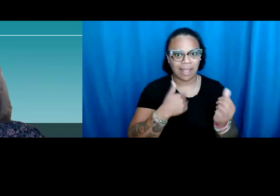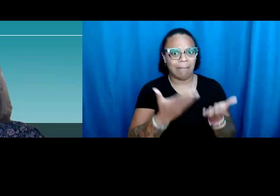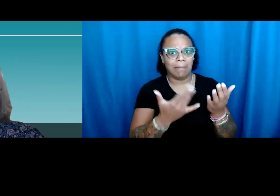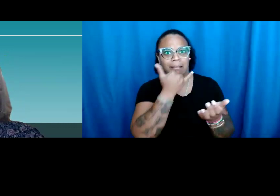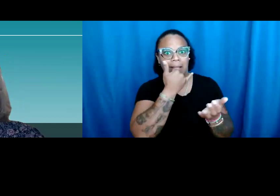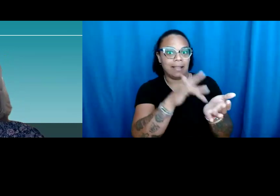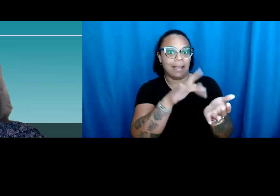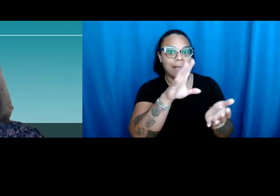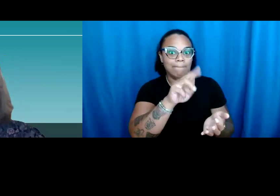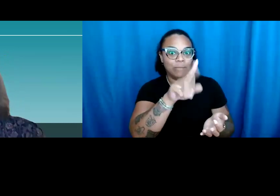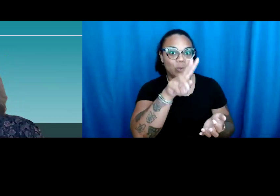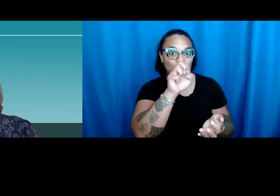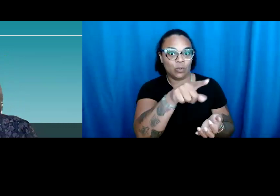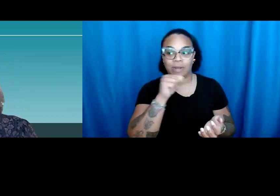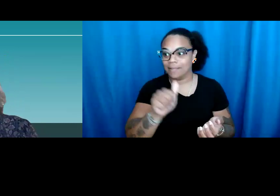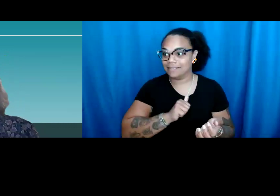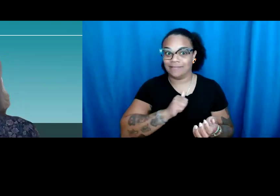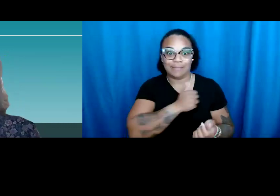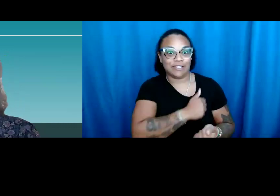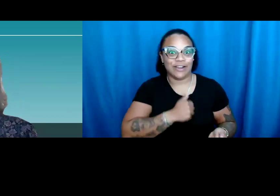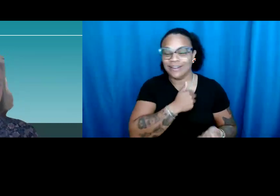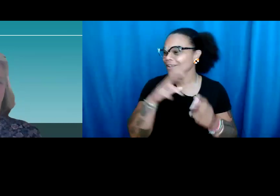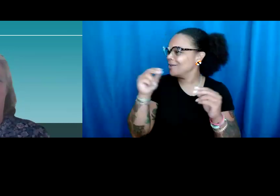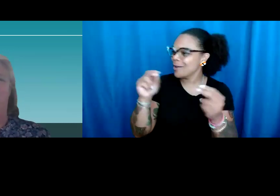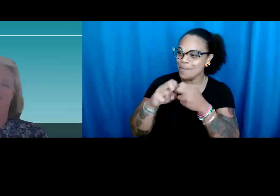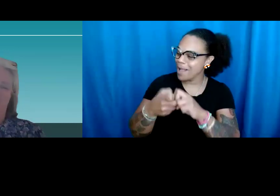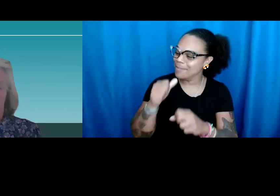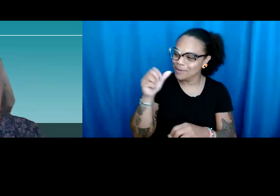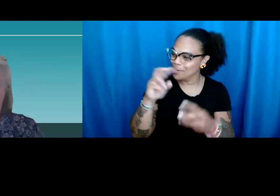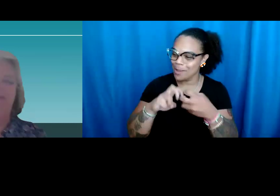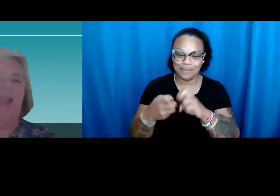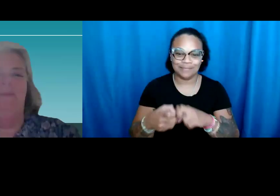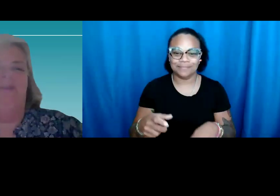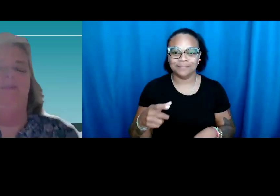of muting myself. I'm so sorry. Not a problem at all.